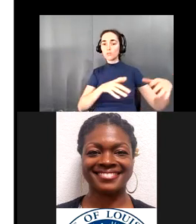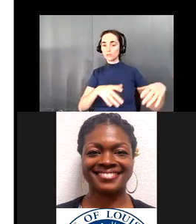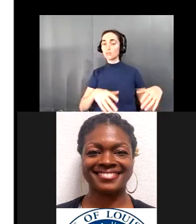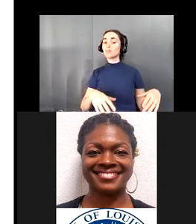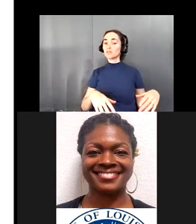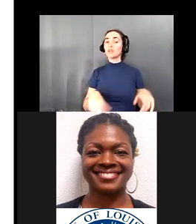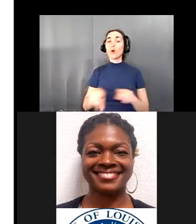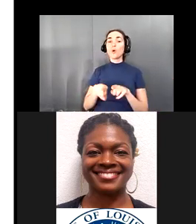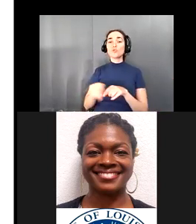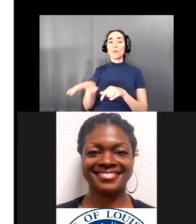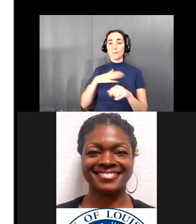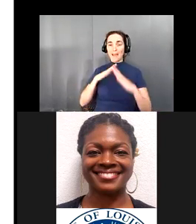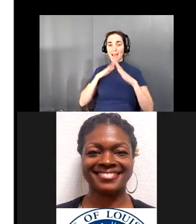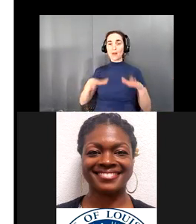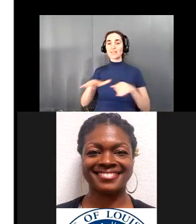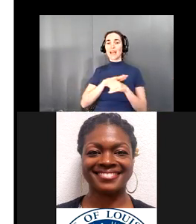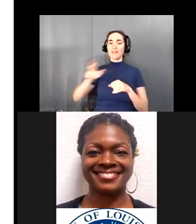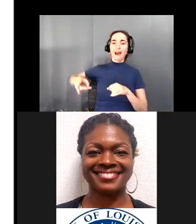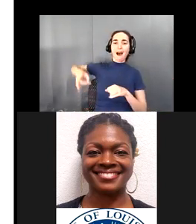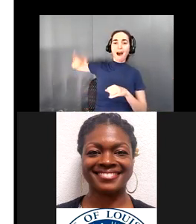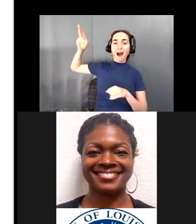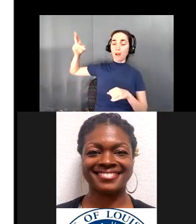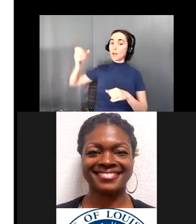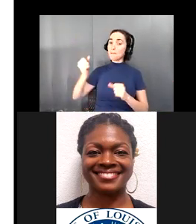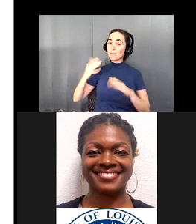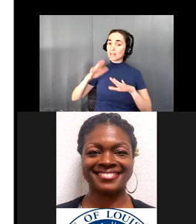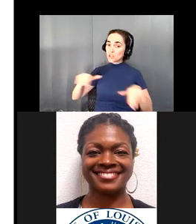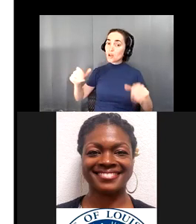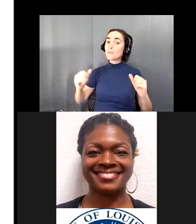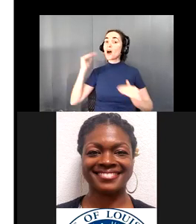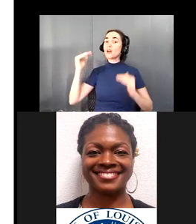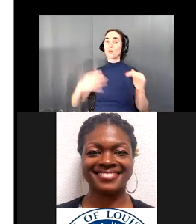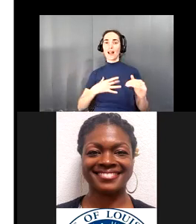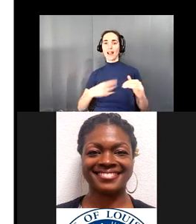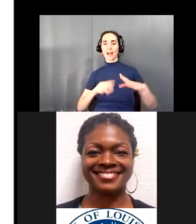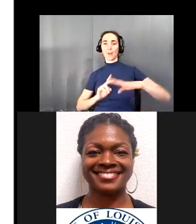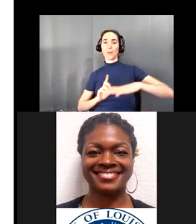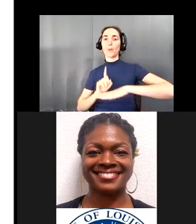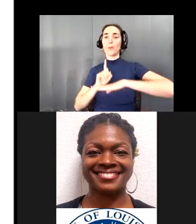around your house a lot of show children and adults, like areas of of hyphen developmental